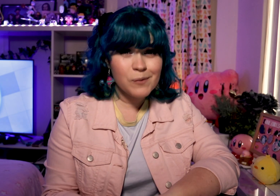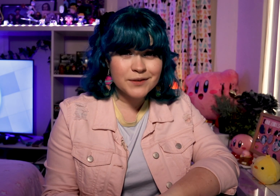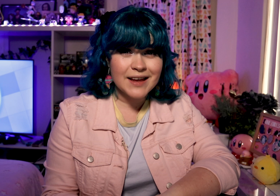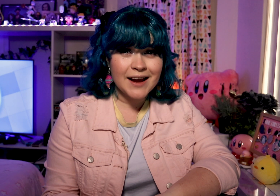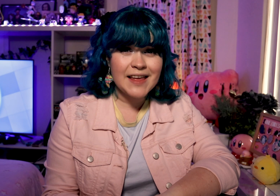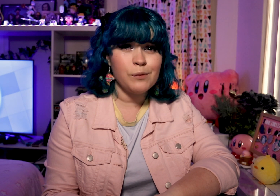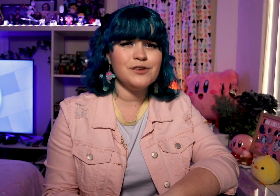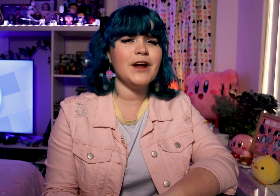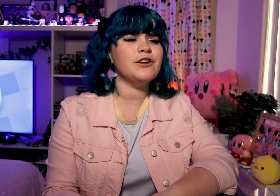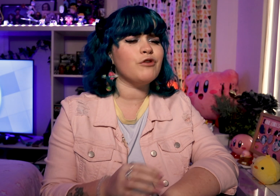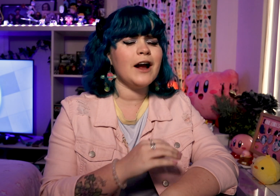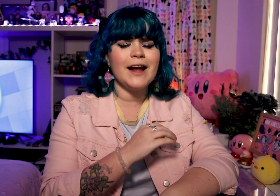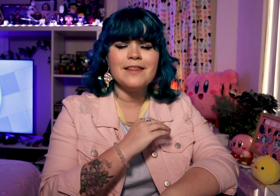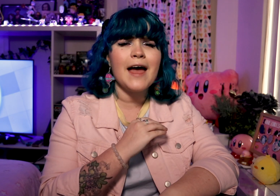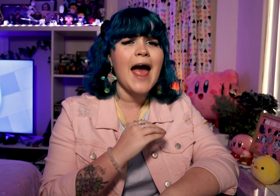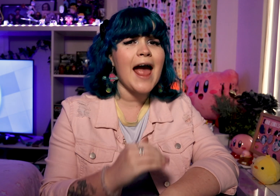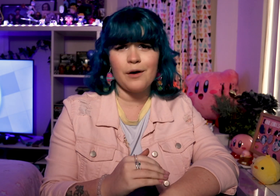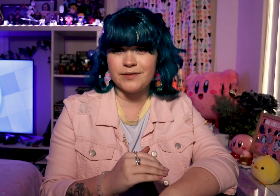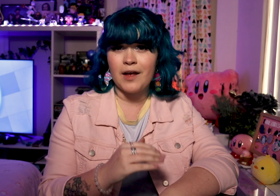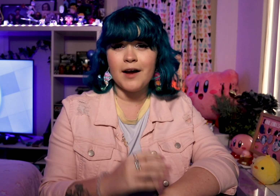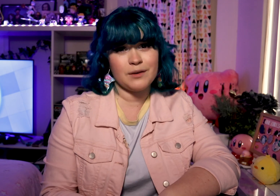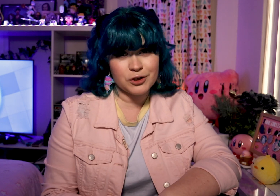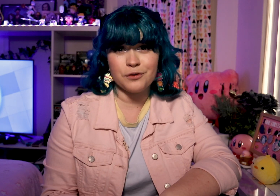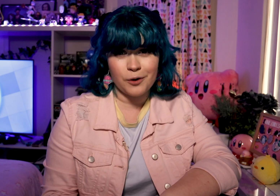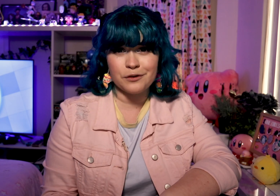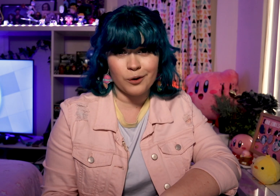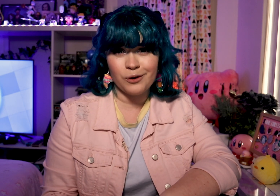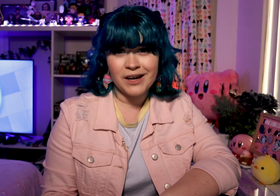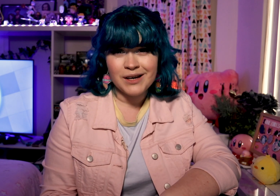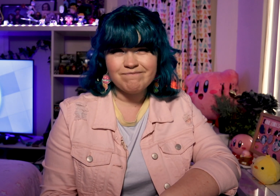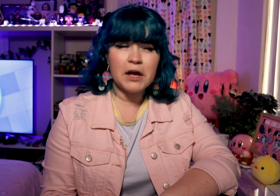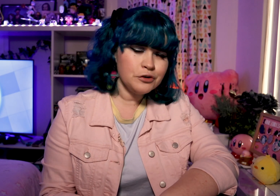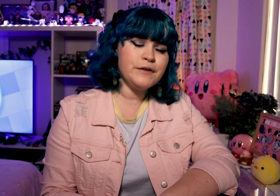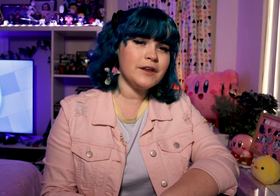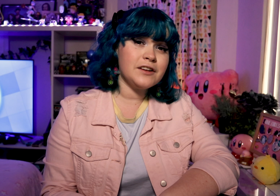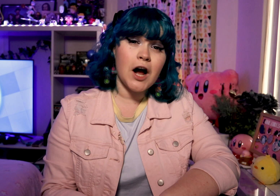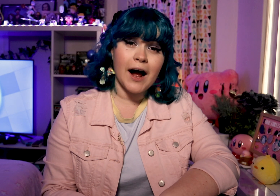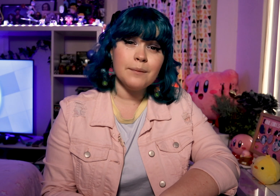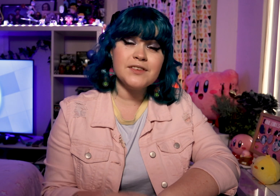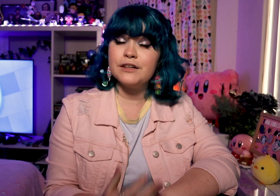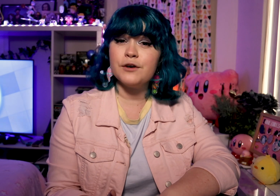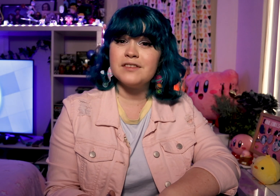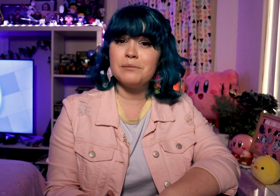I will say there was not a dry eye in the house as I watched those credits roll. I do feel that at times Deliver Us The Moon